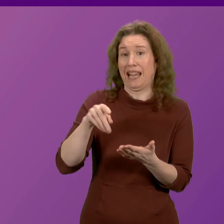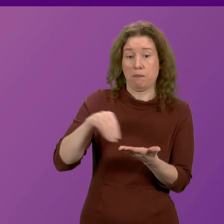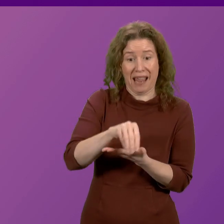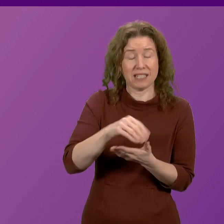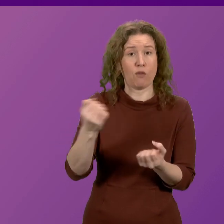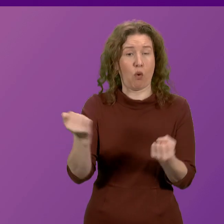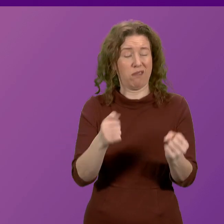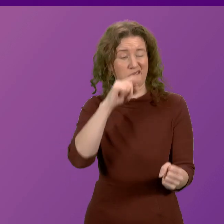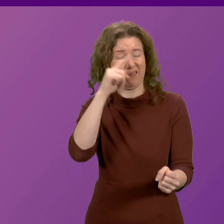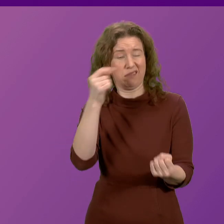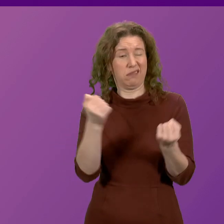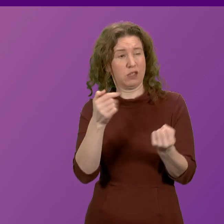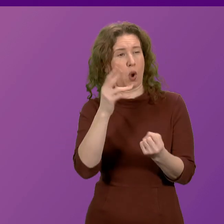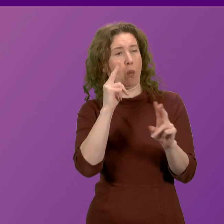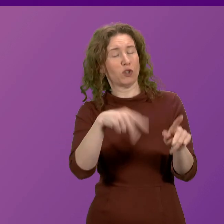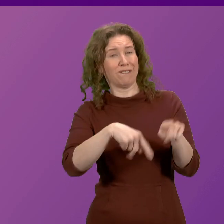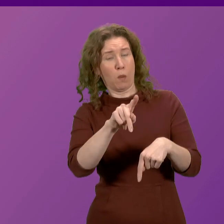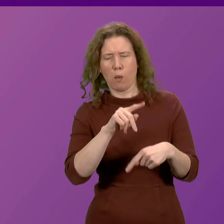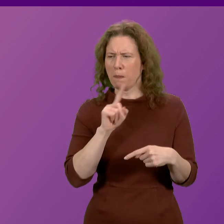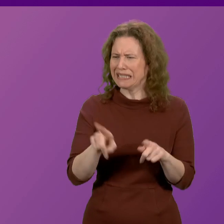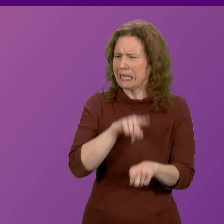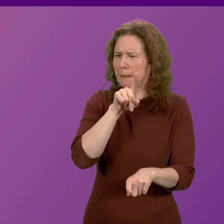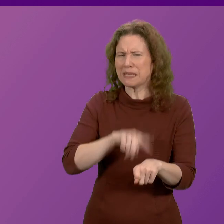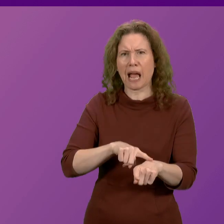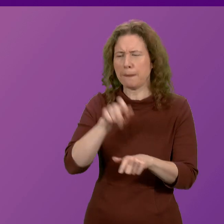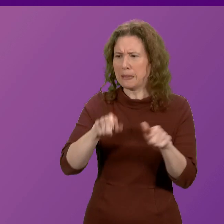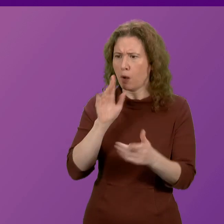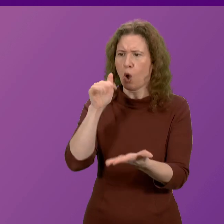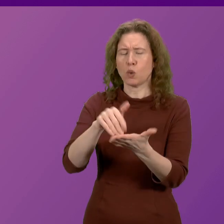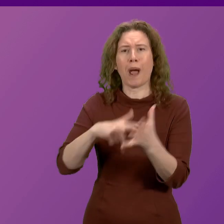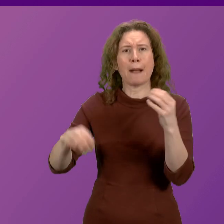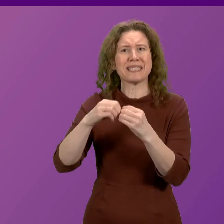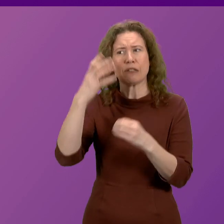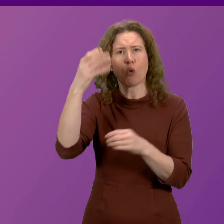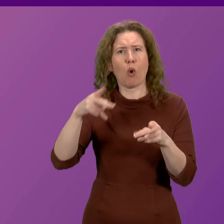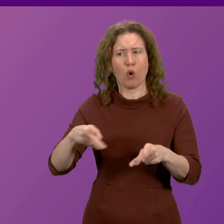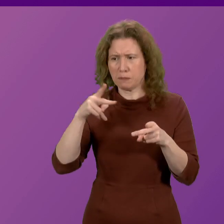ambulances are being sent away from Aberdeen royal infirmary, yet the SNP Government makes only